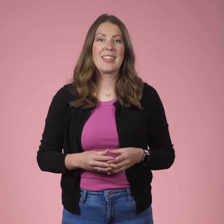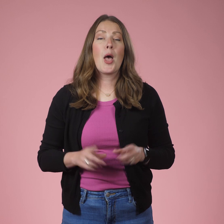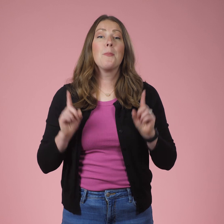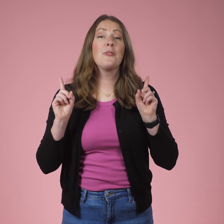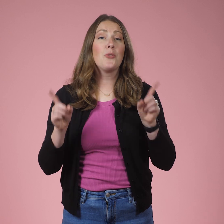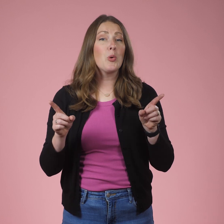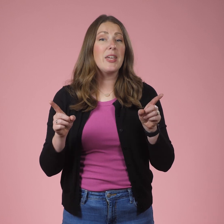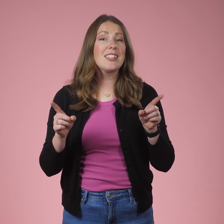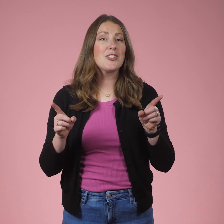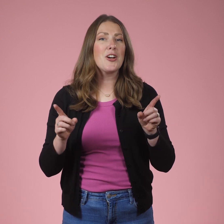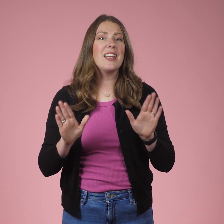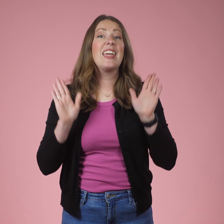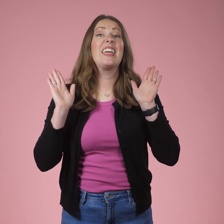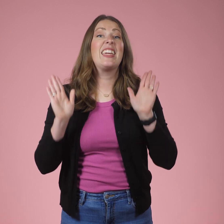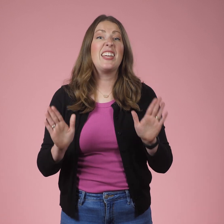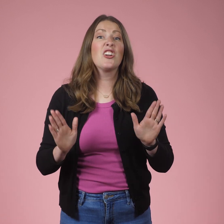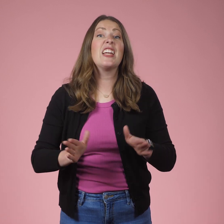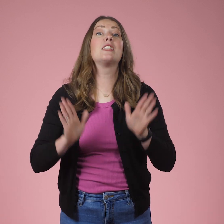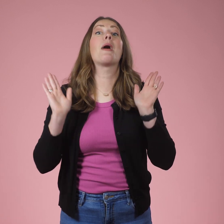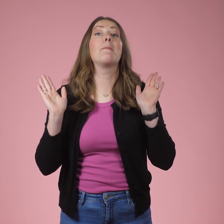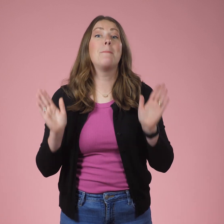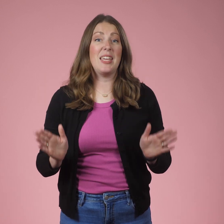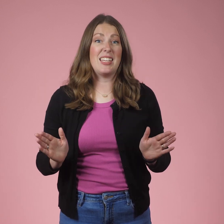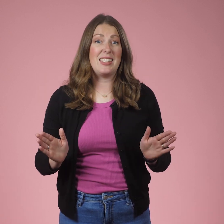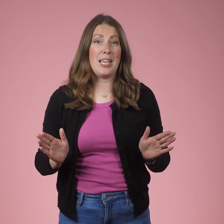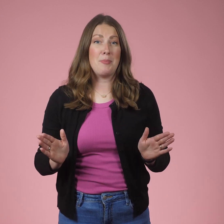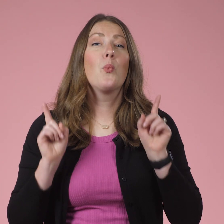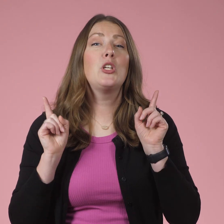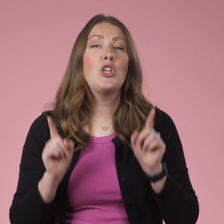Before we get started, here is my biggest tip.